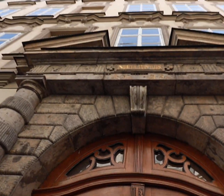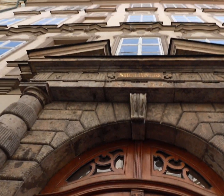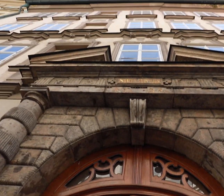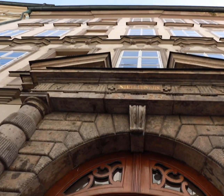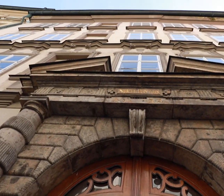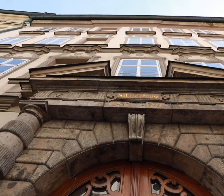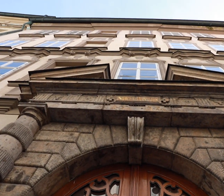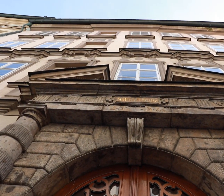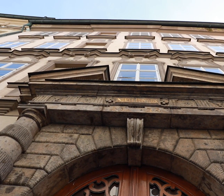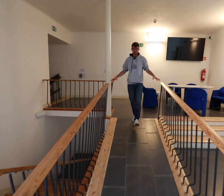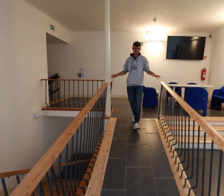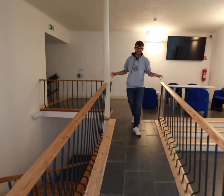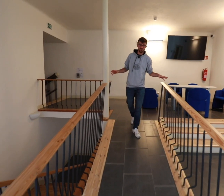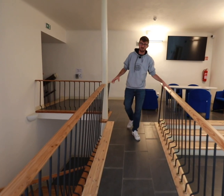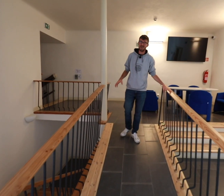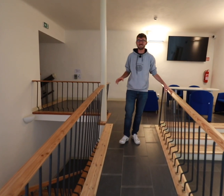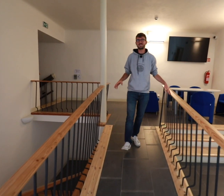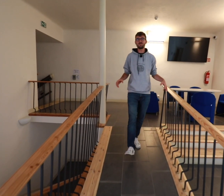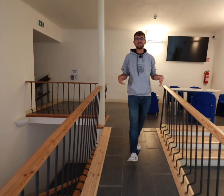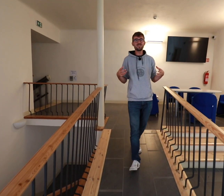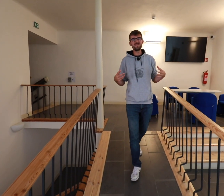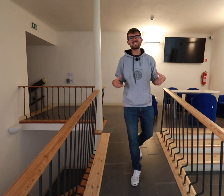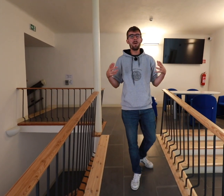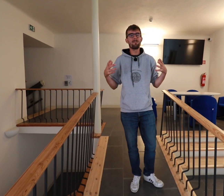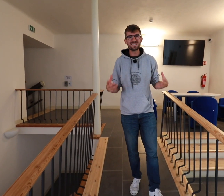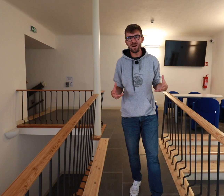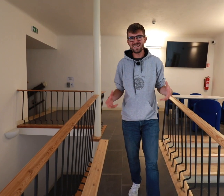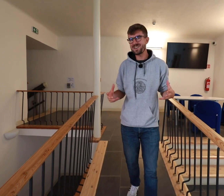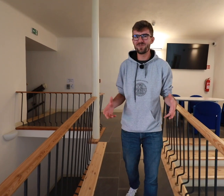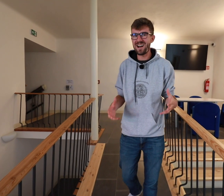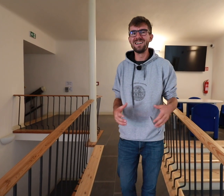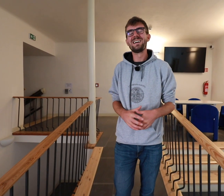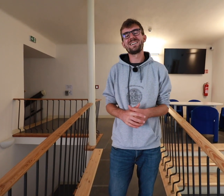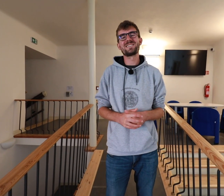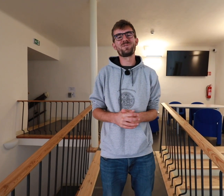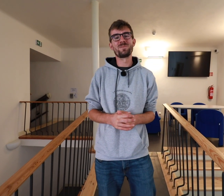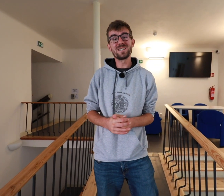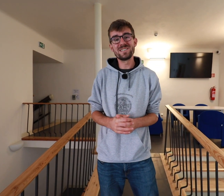Even though a lot of the buildings at Charles University are historic many are now wheelchair accessible. How's the transformation going?